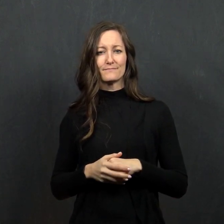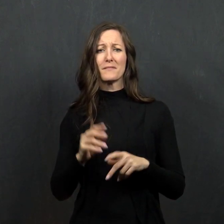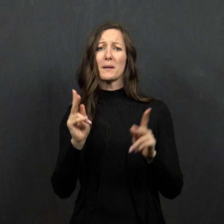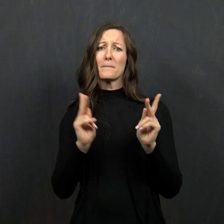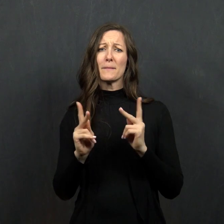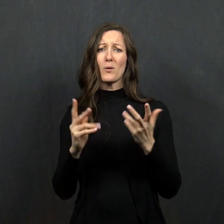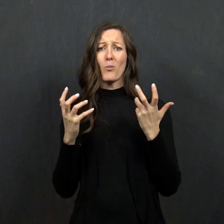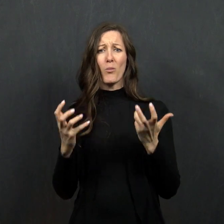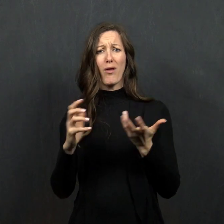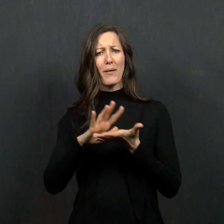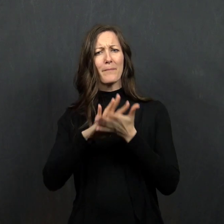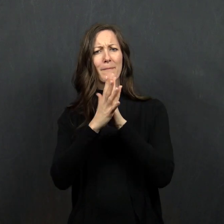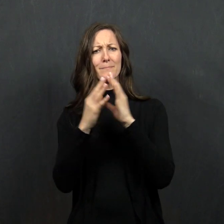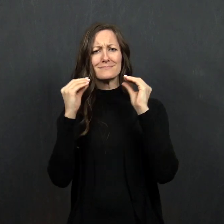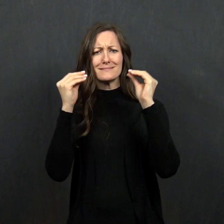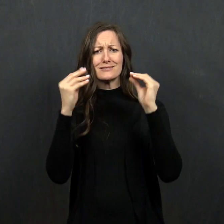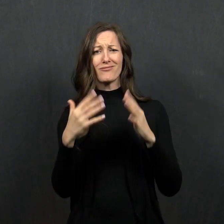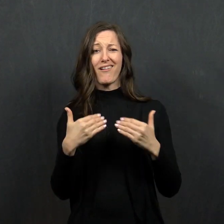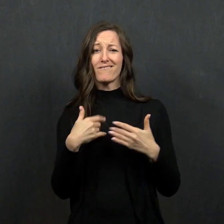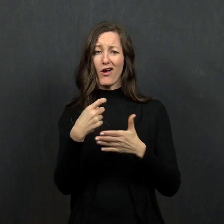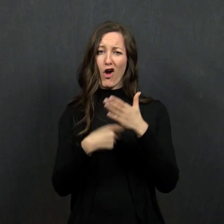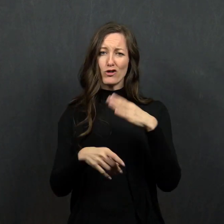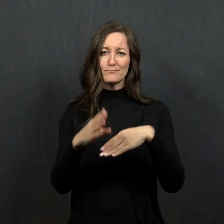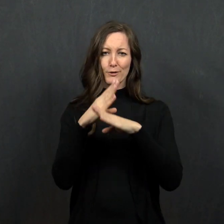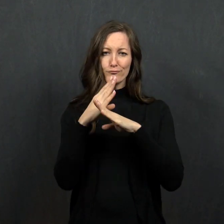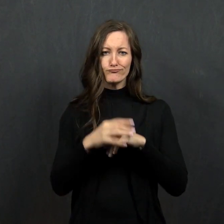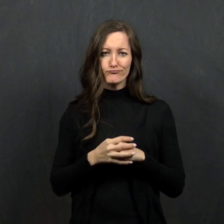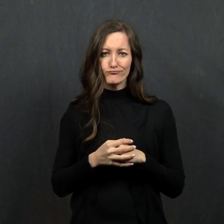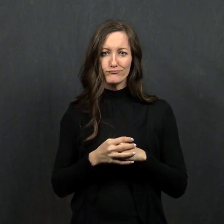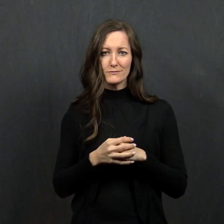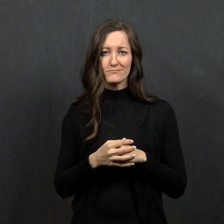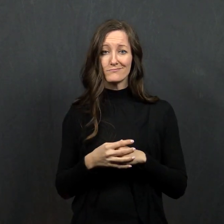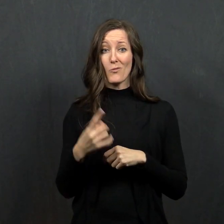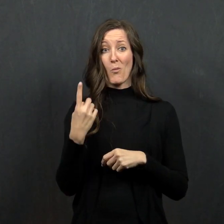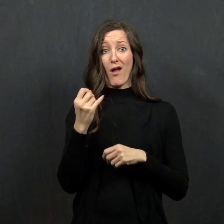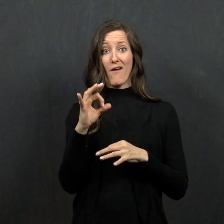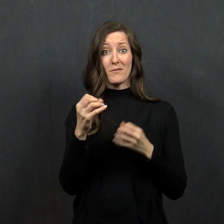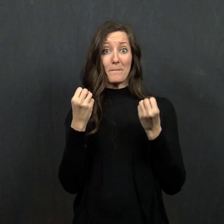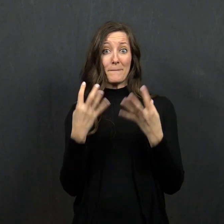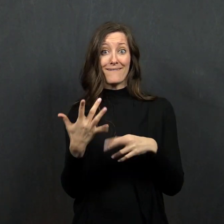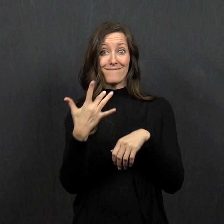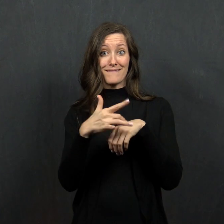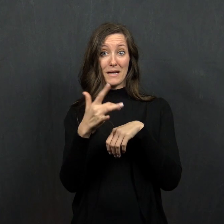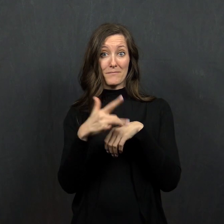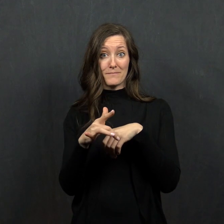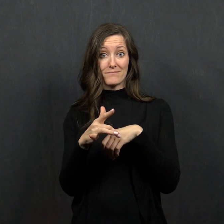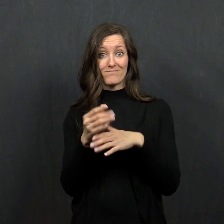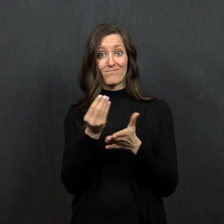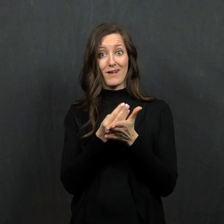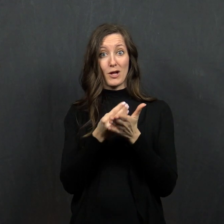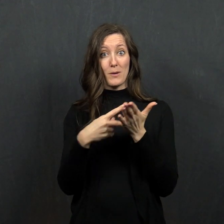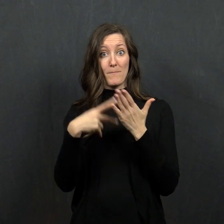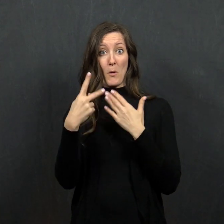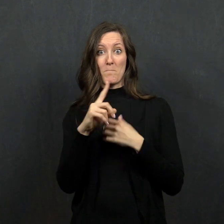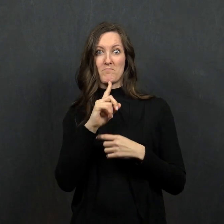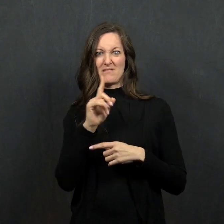Since cost is often a barrier to becoming a teacher, there are many financial programs being offered,